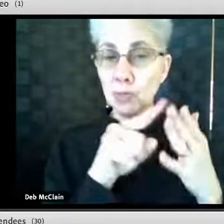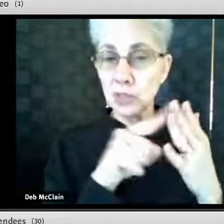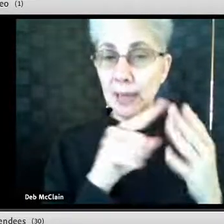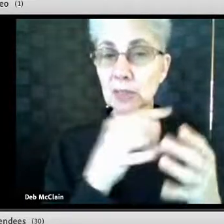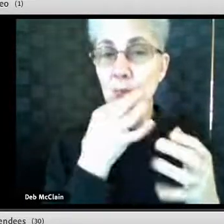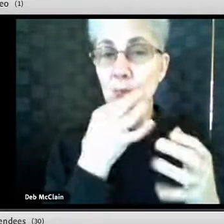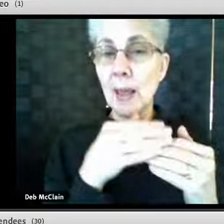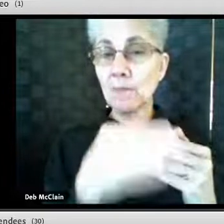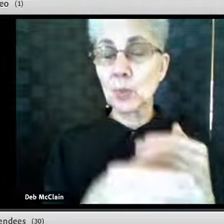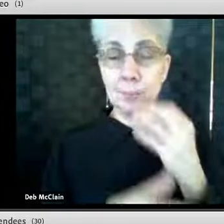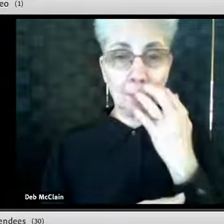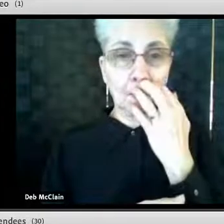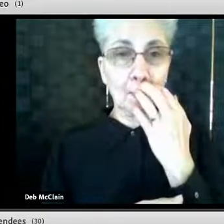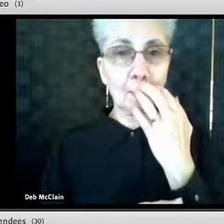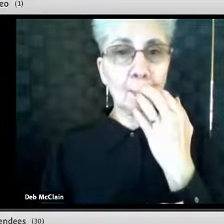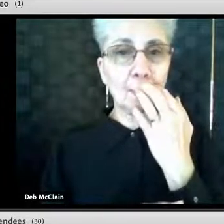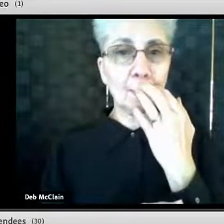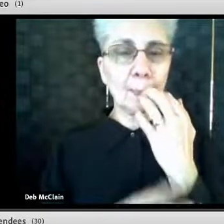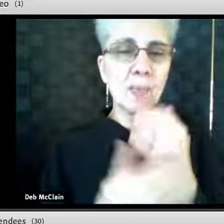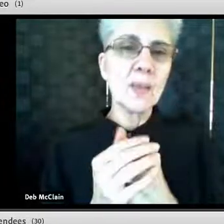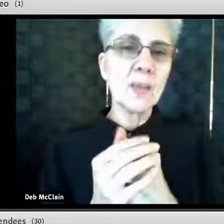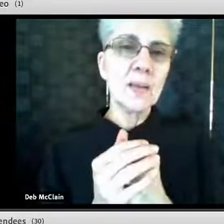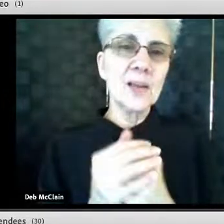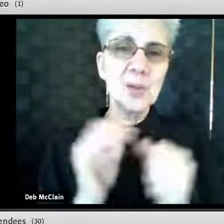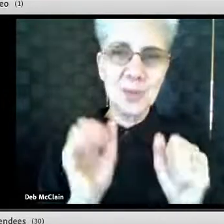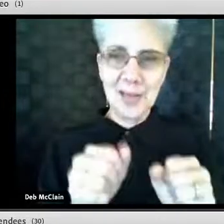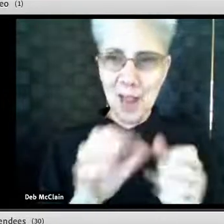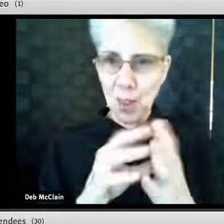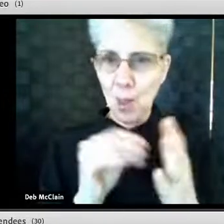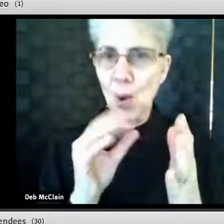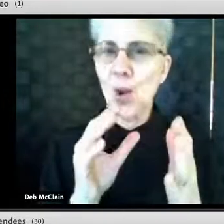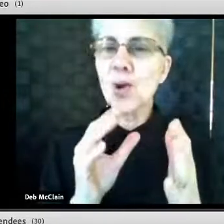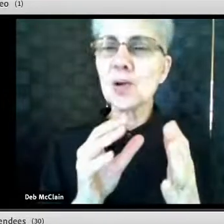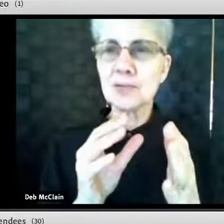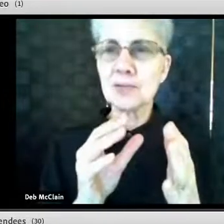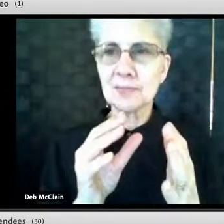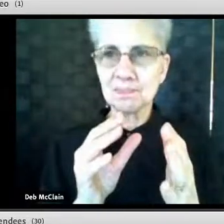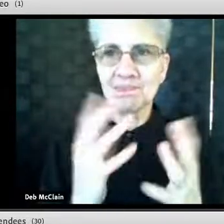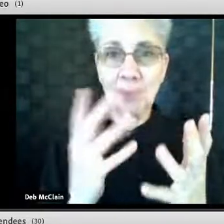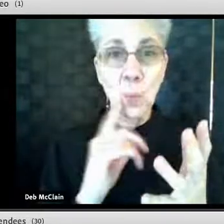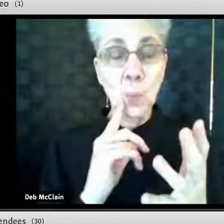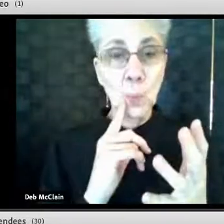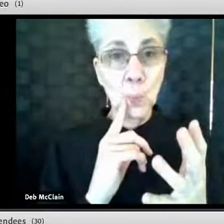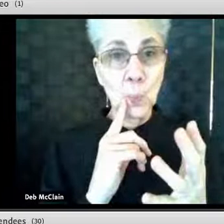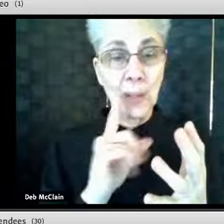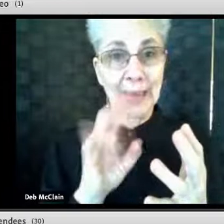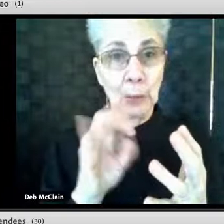relatively quickly afterwards, but it's really kind of creepy